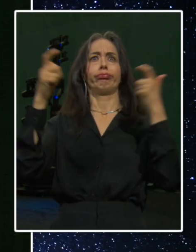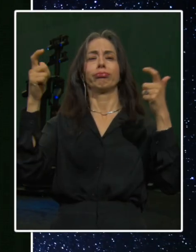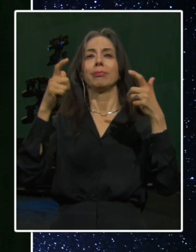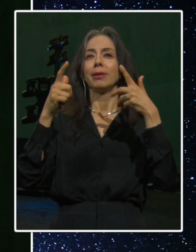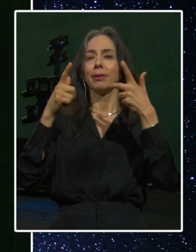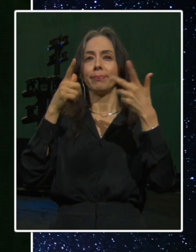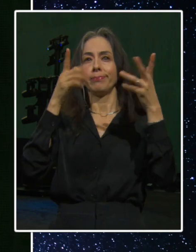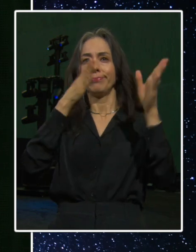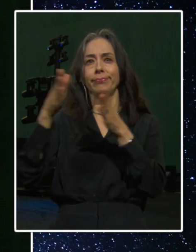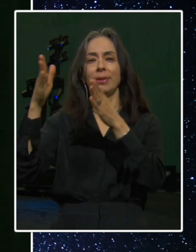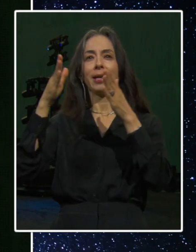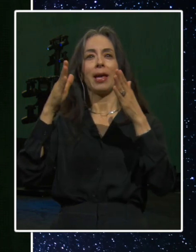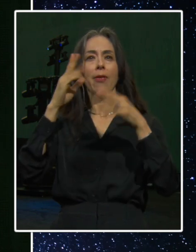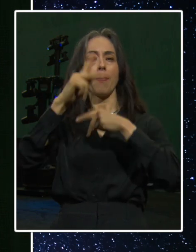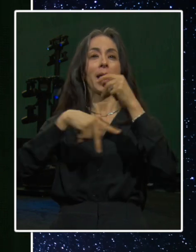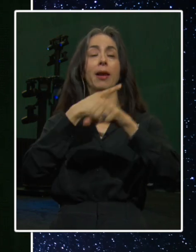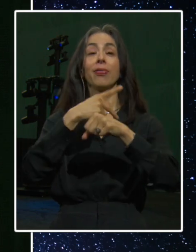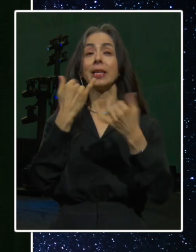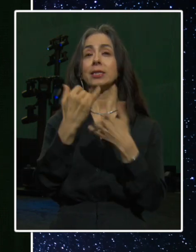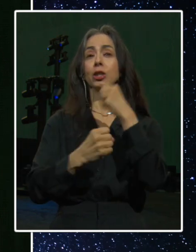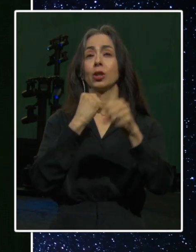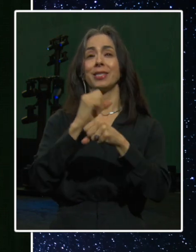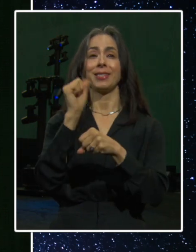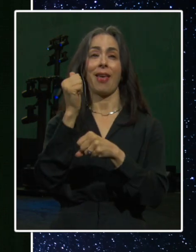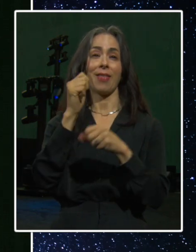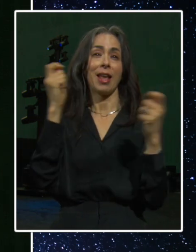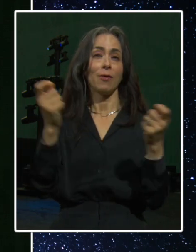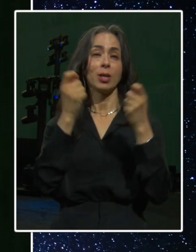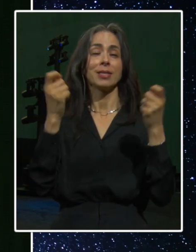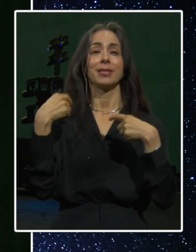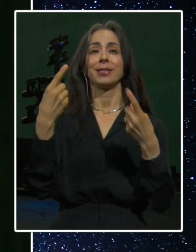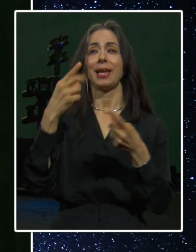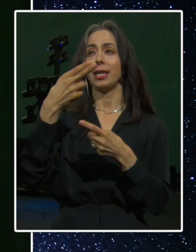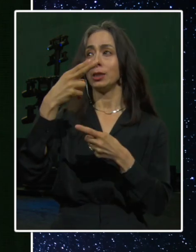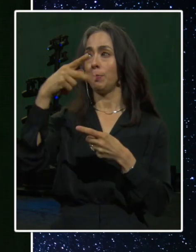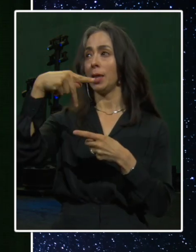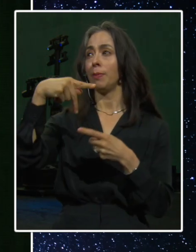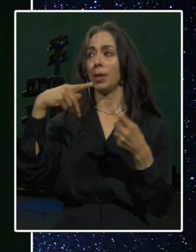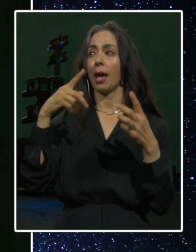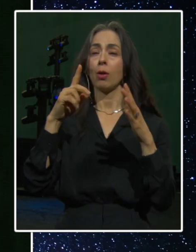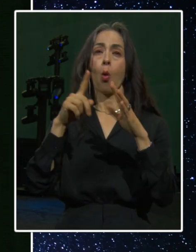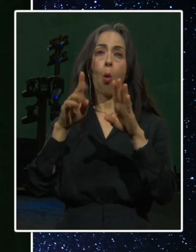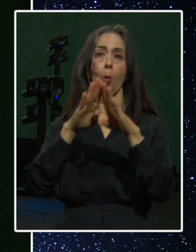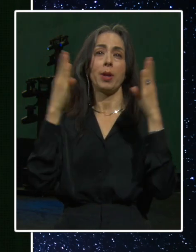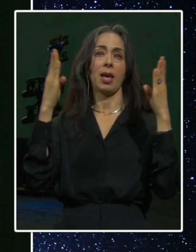This year marks the 10th anniversary since HPE began operating as a standalone company.